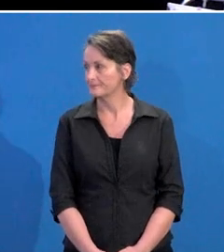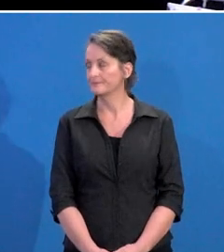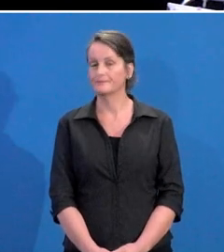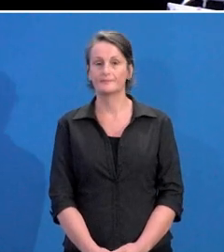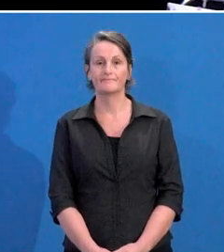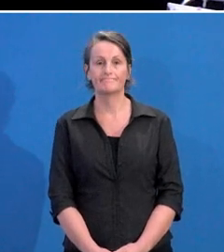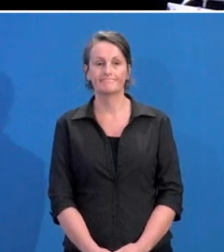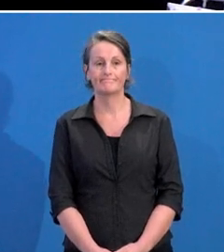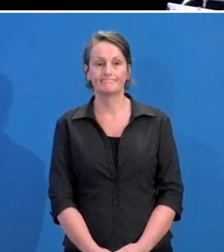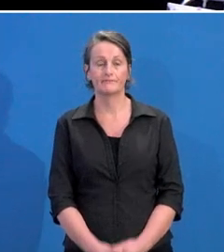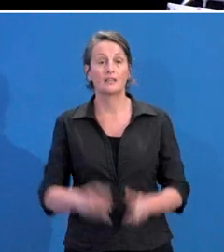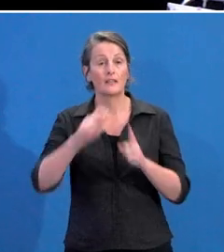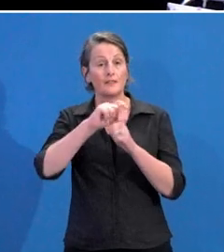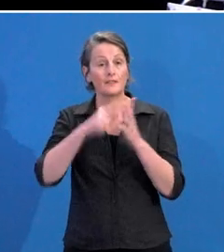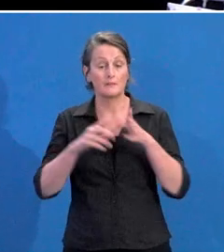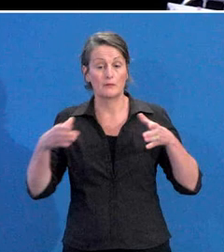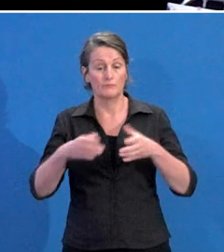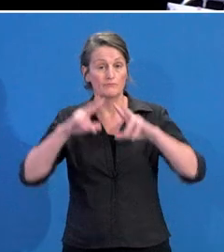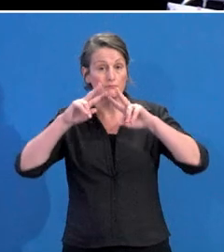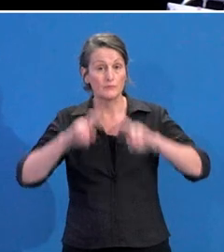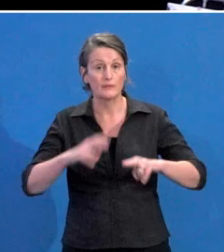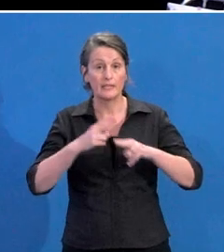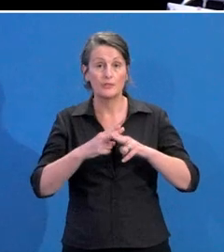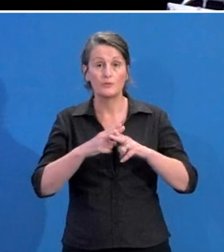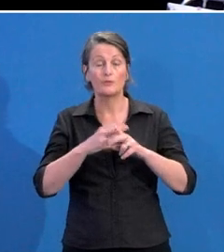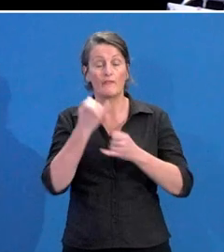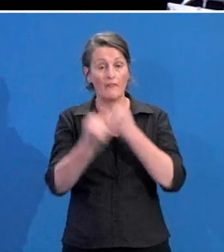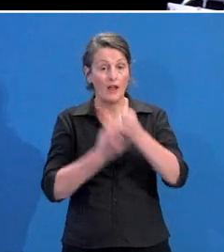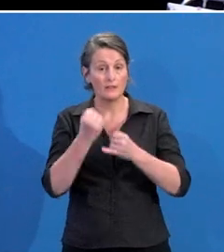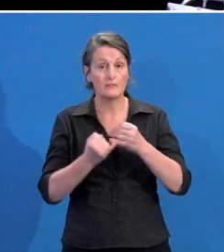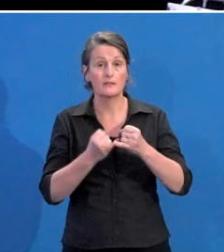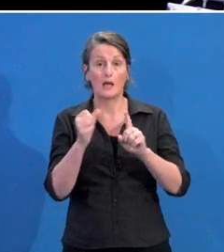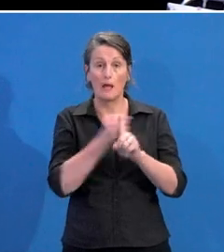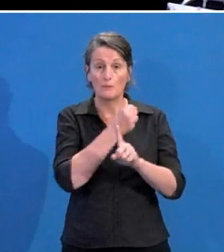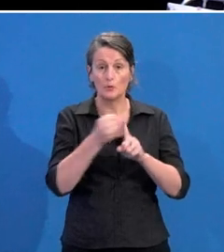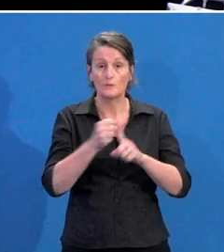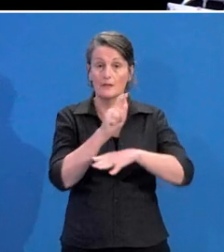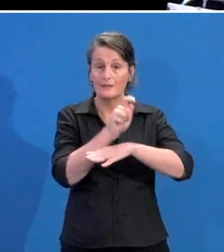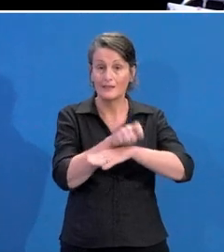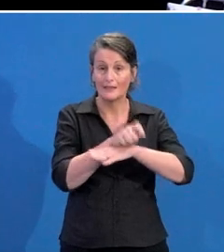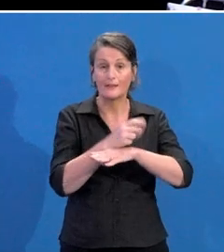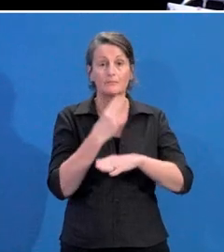The Royal Commission into Violence, Abuse, Neglect, and Exploitation of People with Disability is now in session.